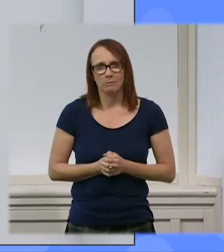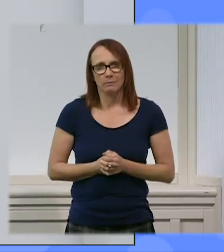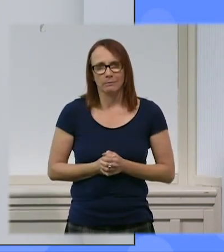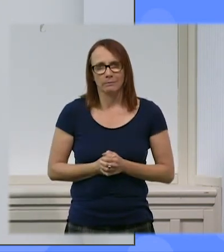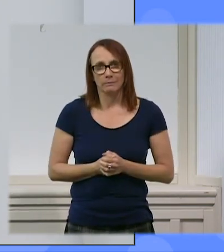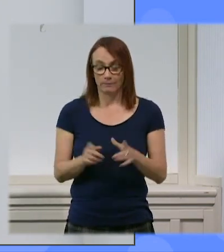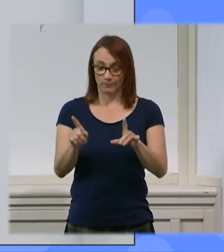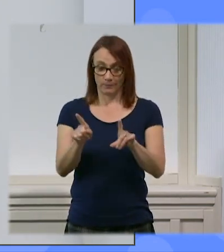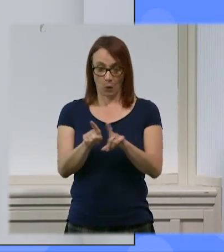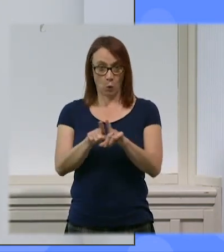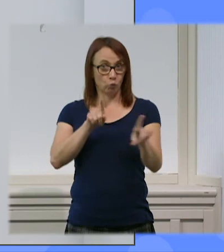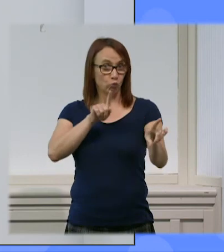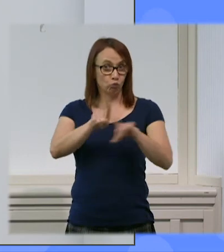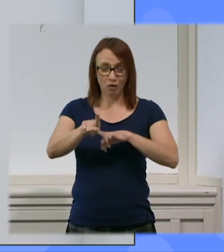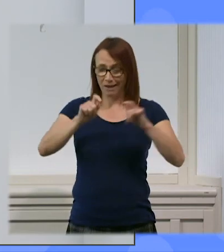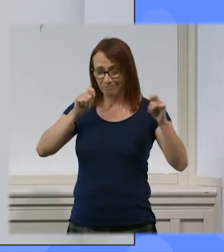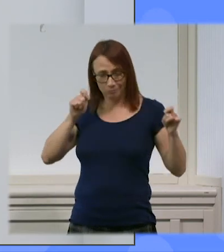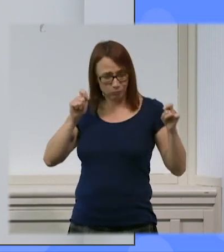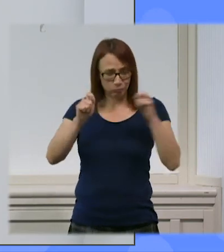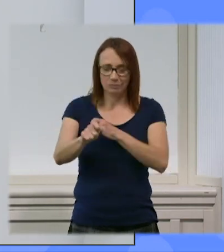sort of change then the sort of thing that Glasgow are doing that Edinburgh